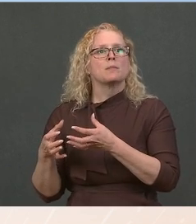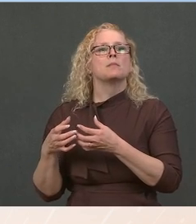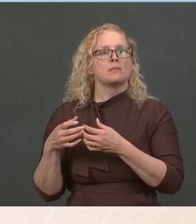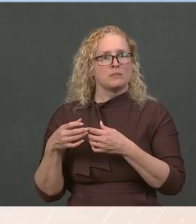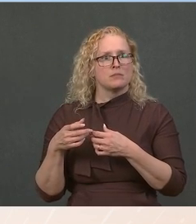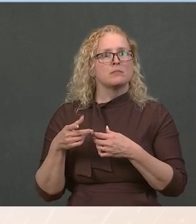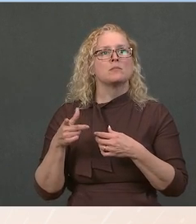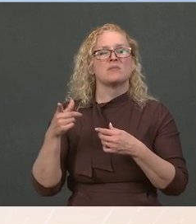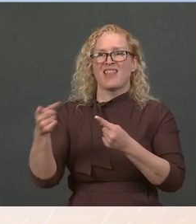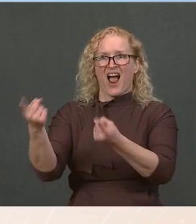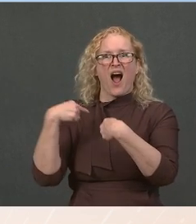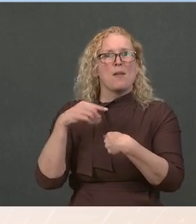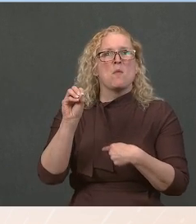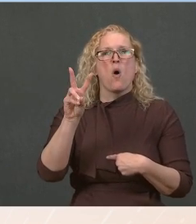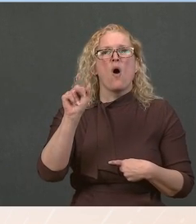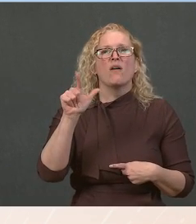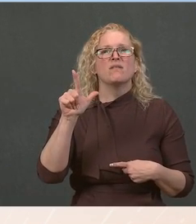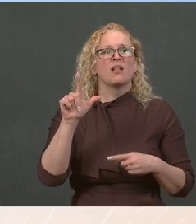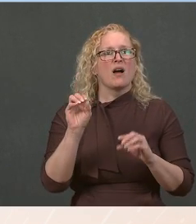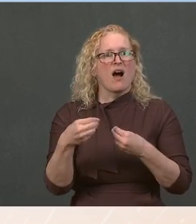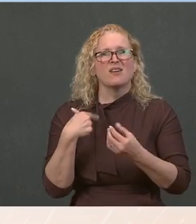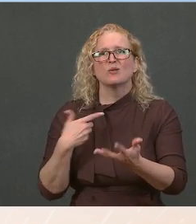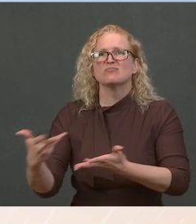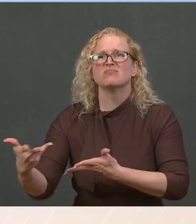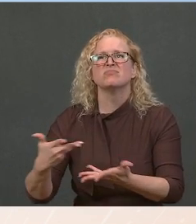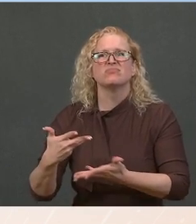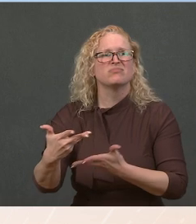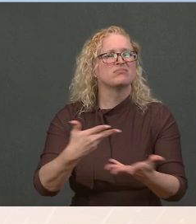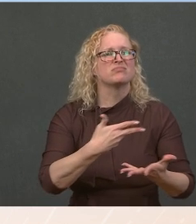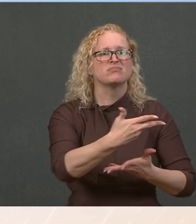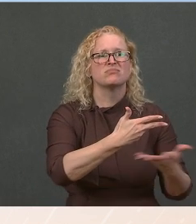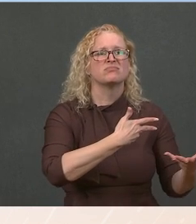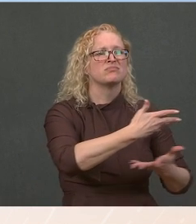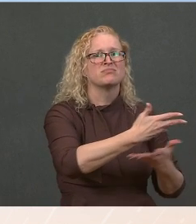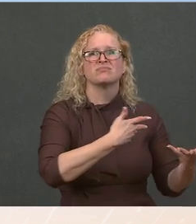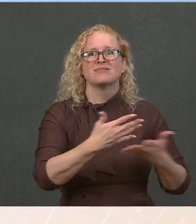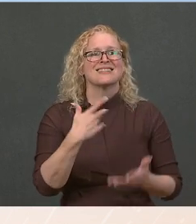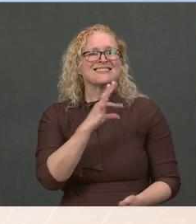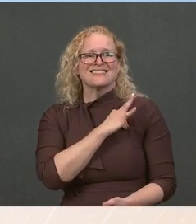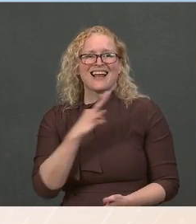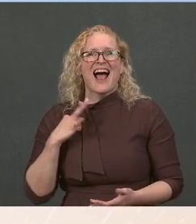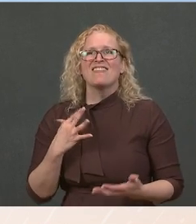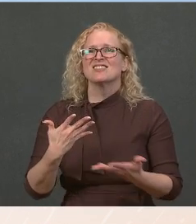his White House staff has been meeting with them regularly. And so, I would say -- you know,